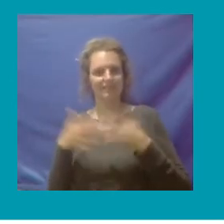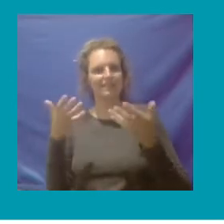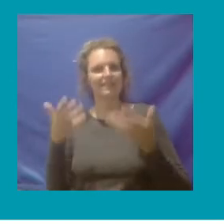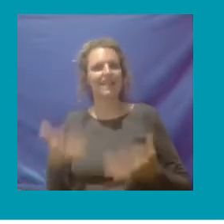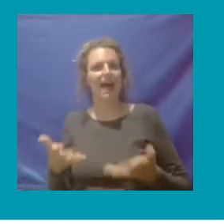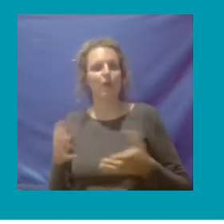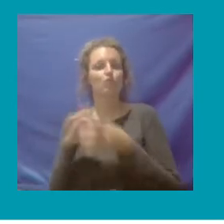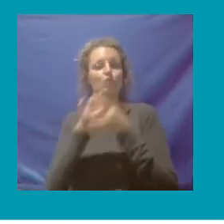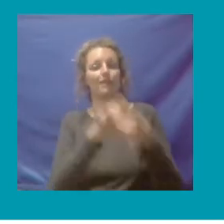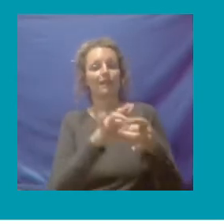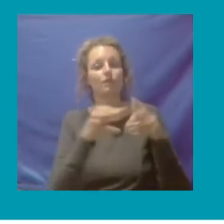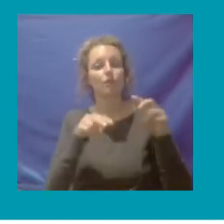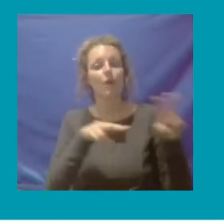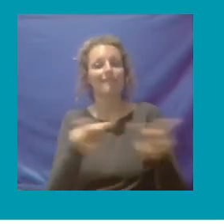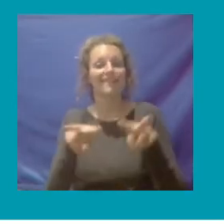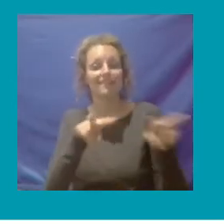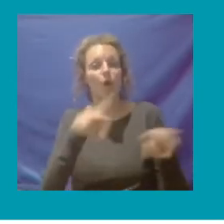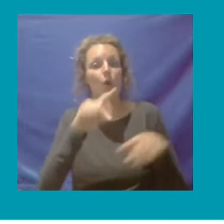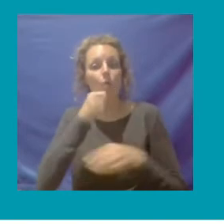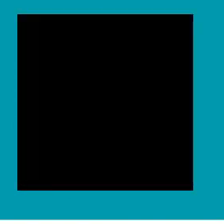introduce you to some of our coaches.